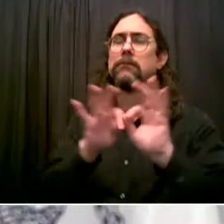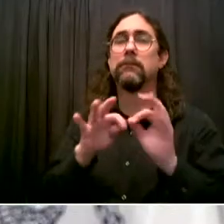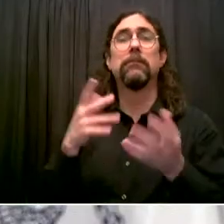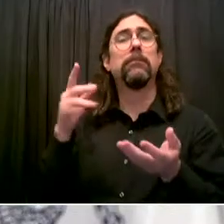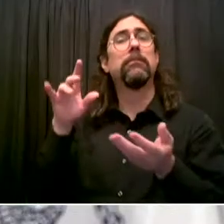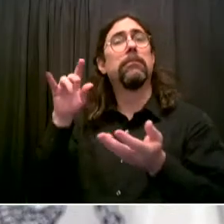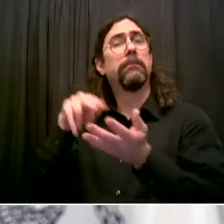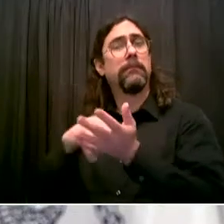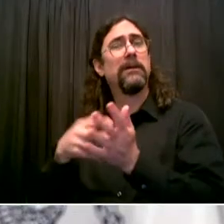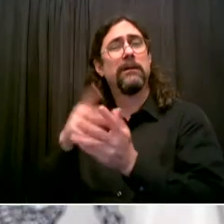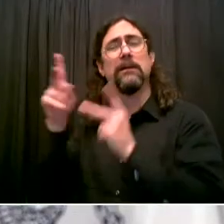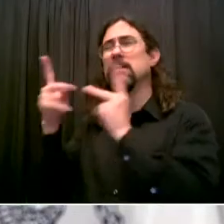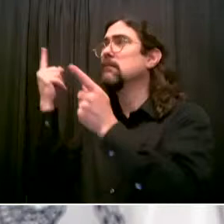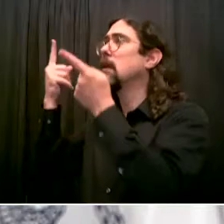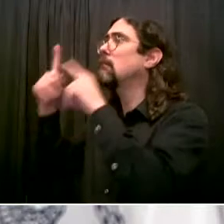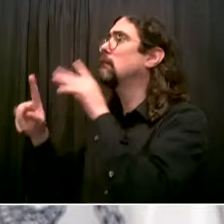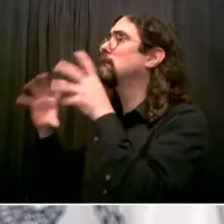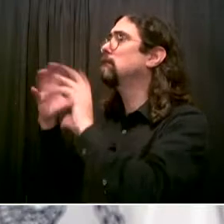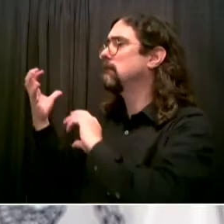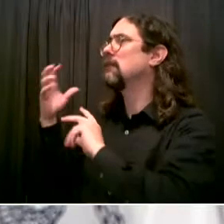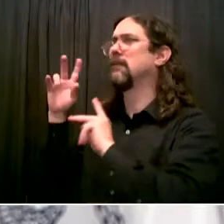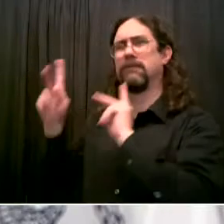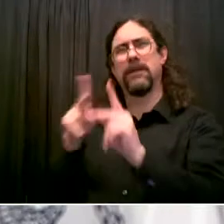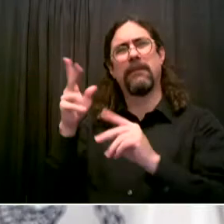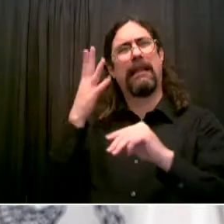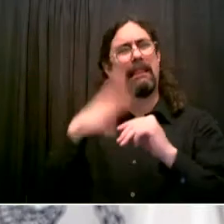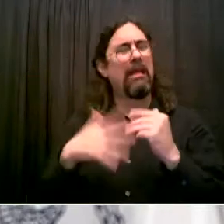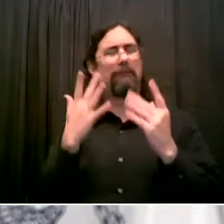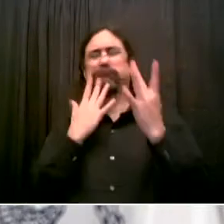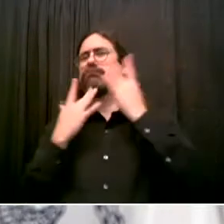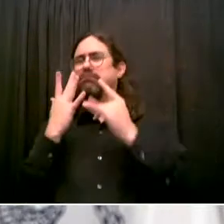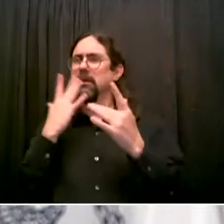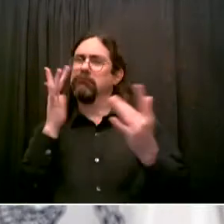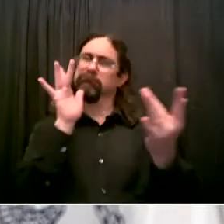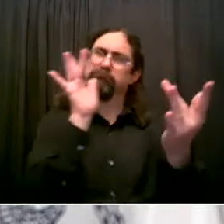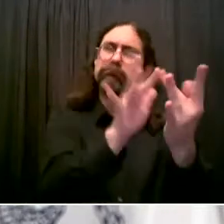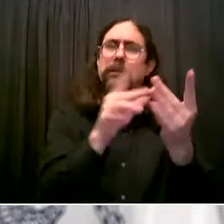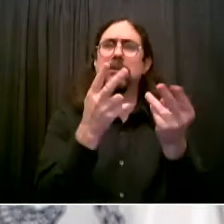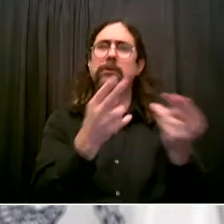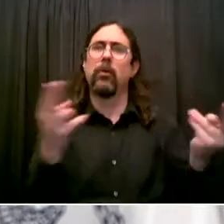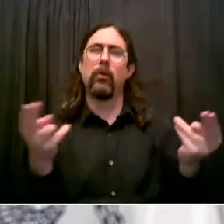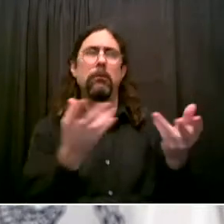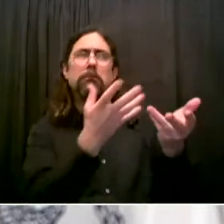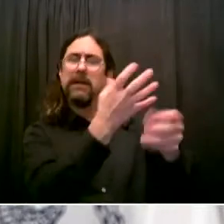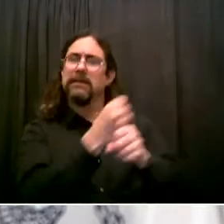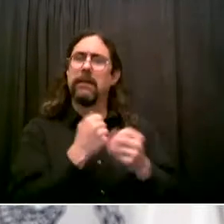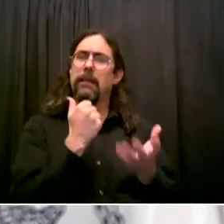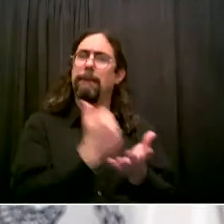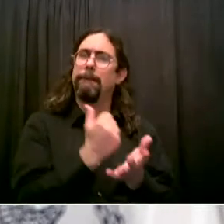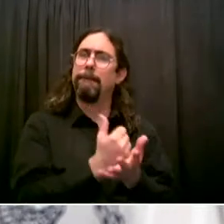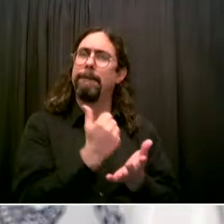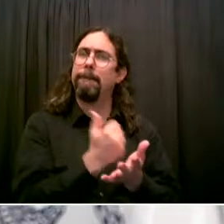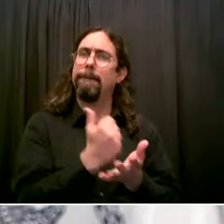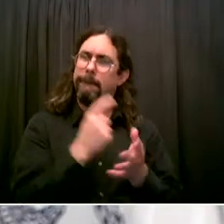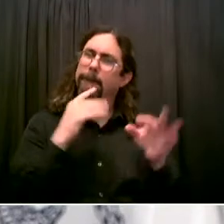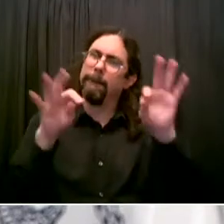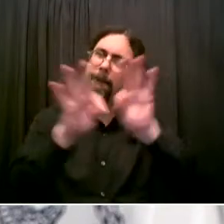TREMENDOUS JOB IN IMPROVING THE SAFETY AND THOUGH SHELTERS. THE LAST